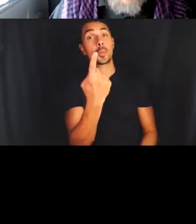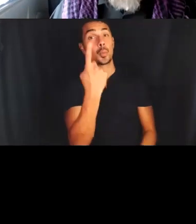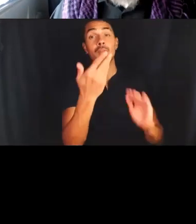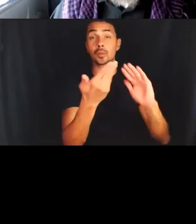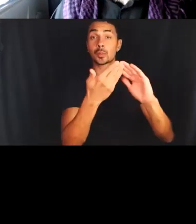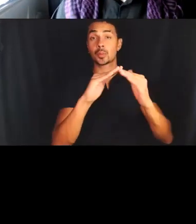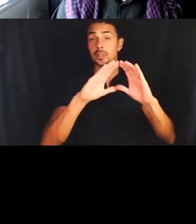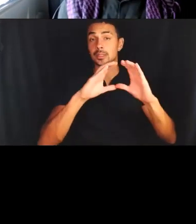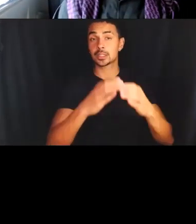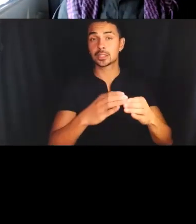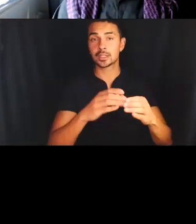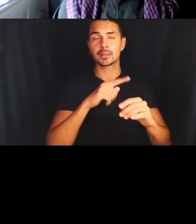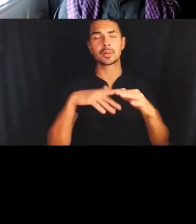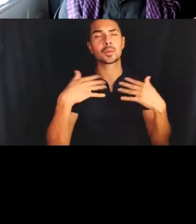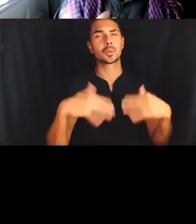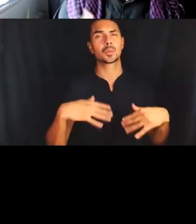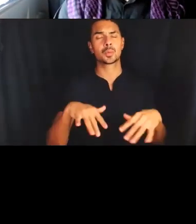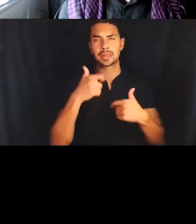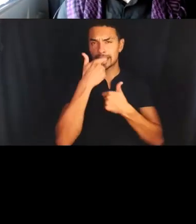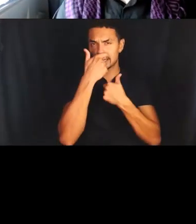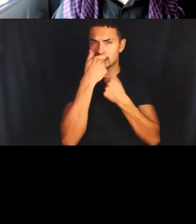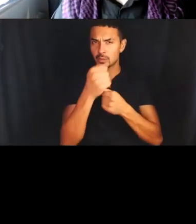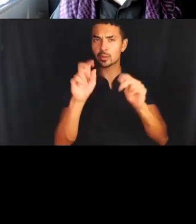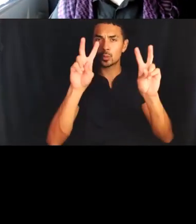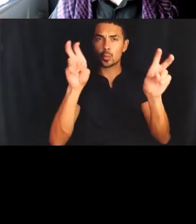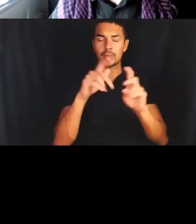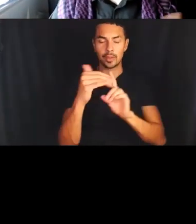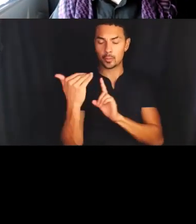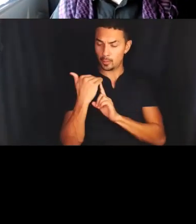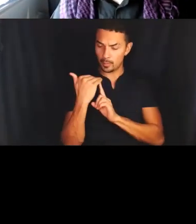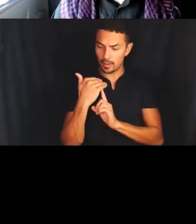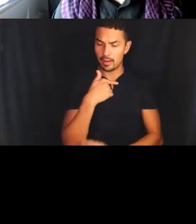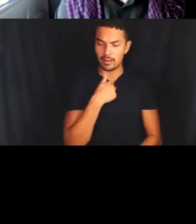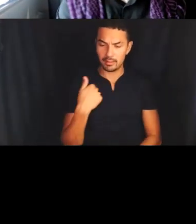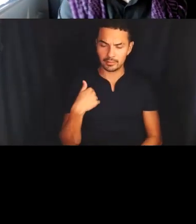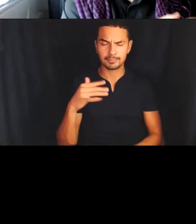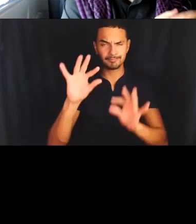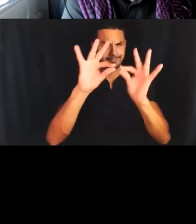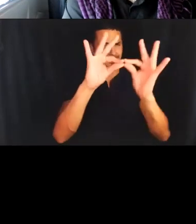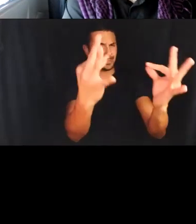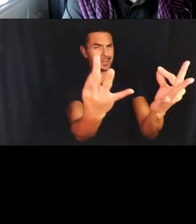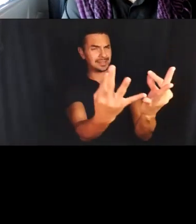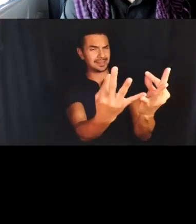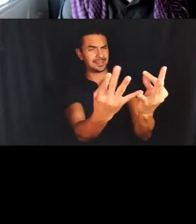but it's a really interesting quote that reminds us that what family means to one set of people is